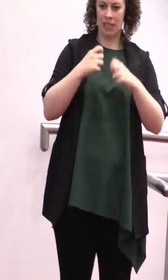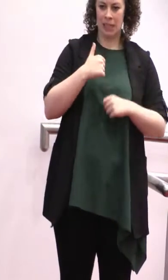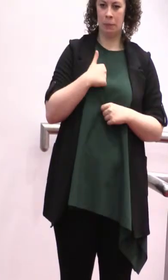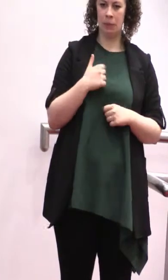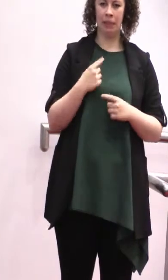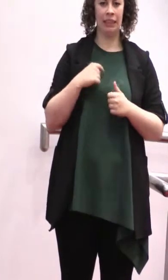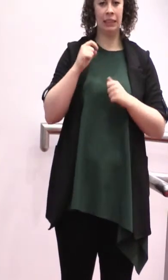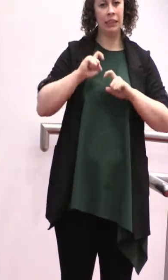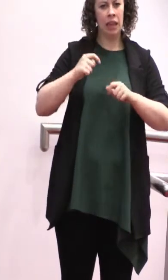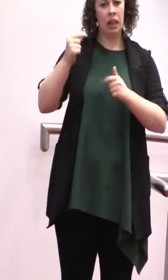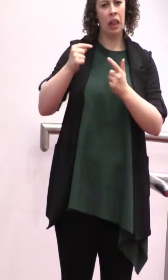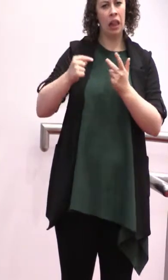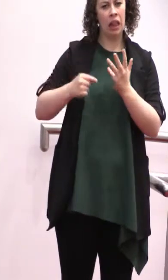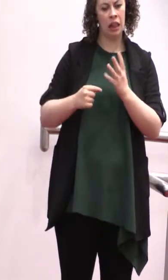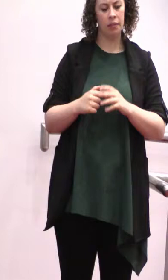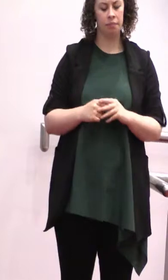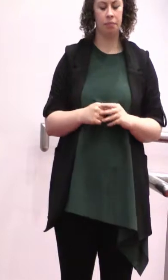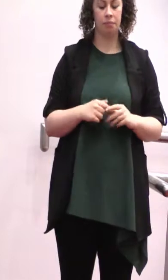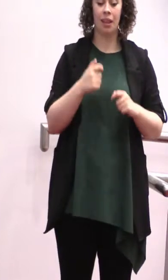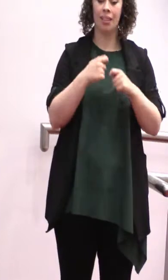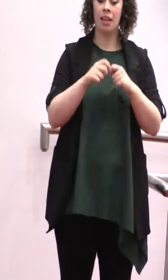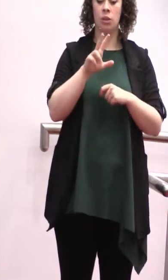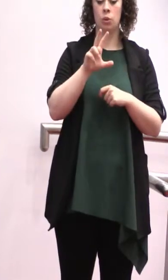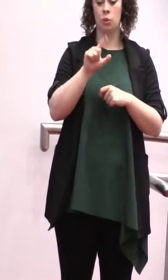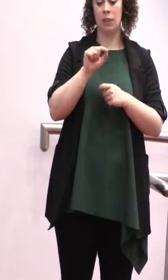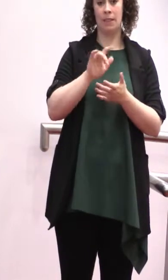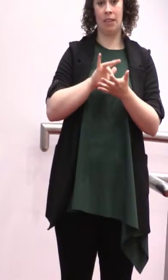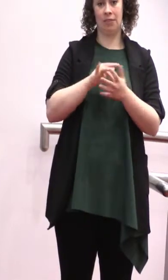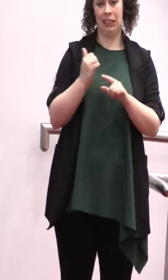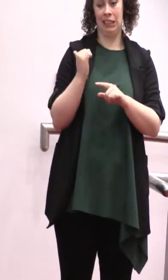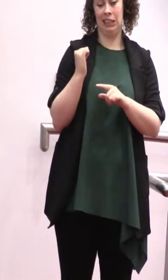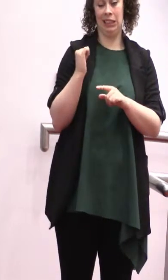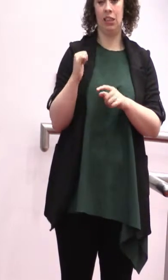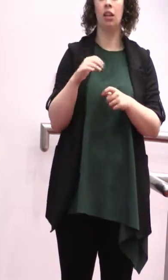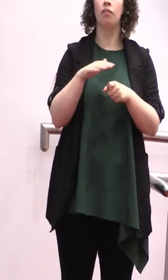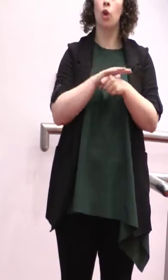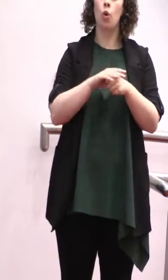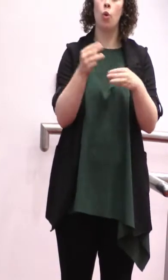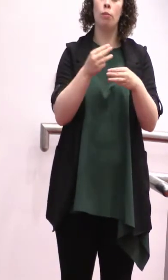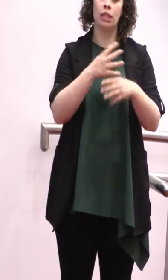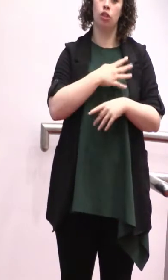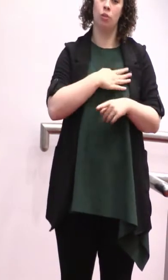In 2015, there is a local protection committee